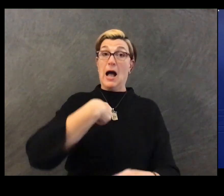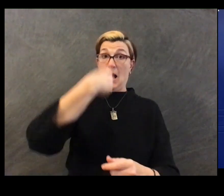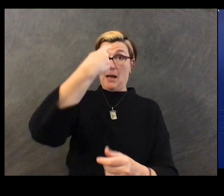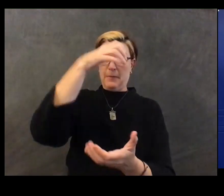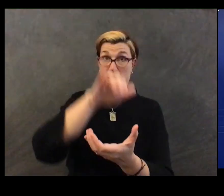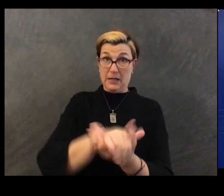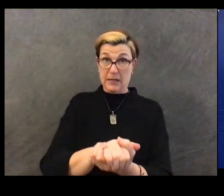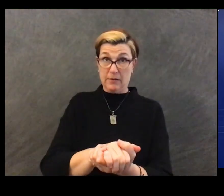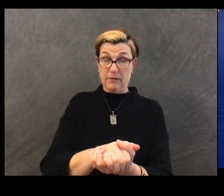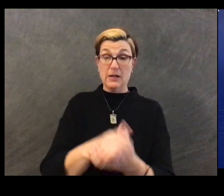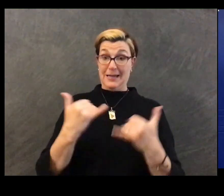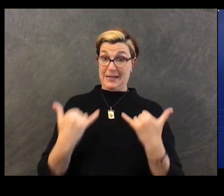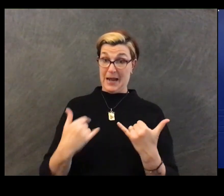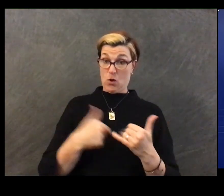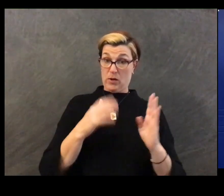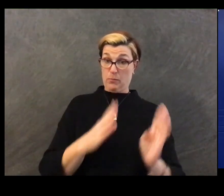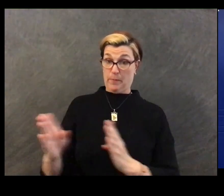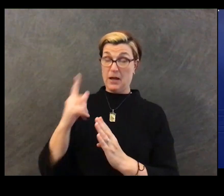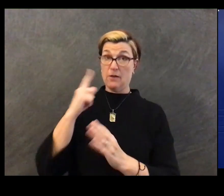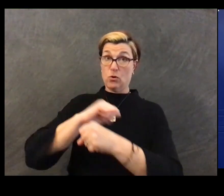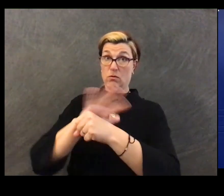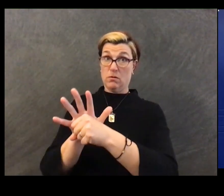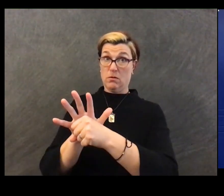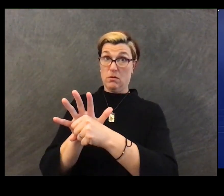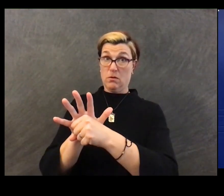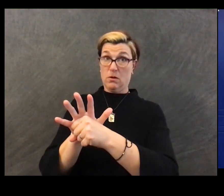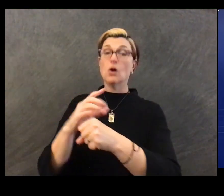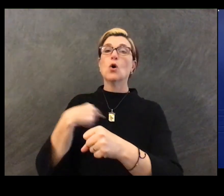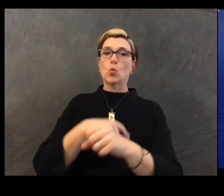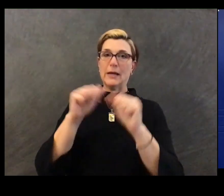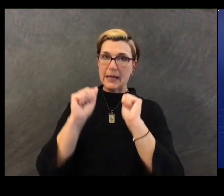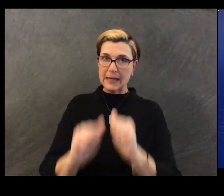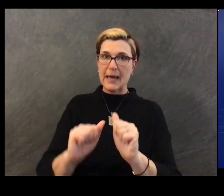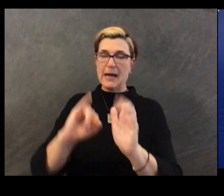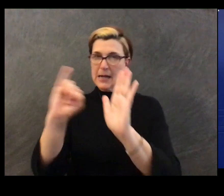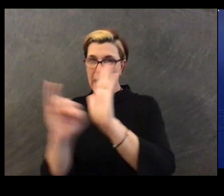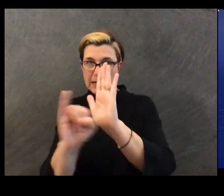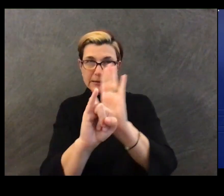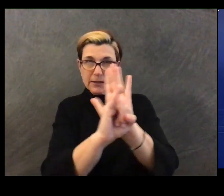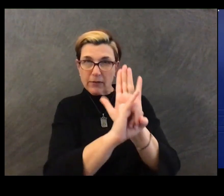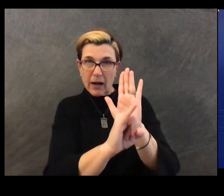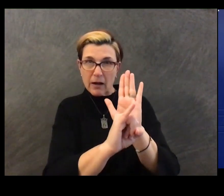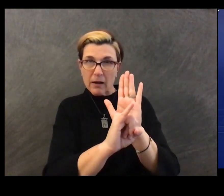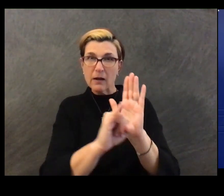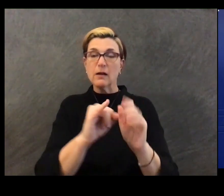this country so that we can early case tight diagnose isolate and contact trace